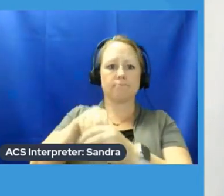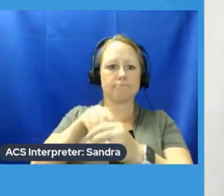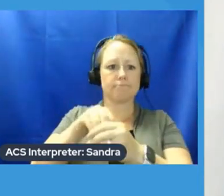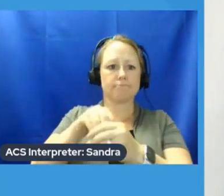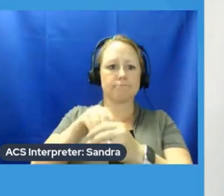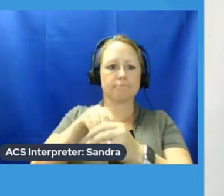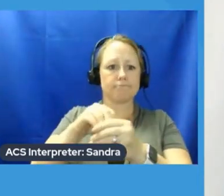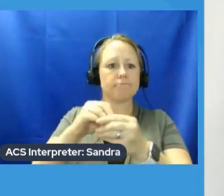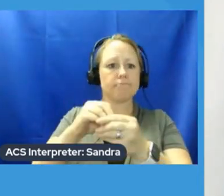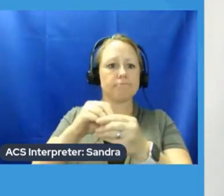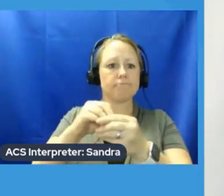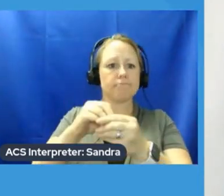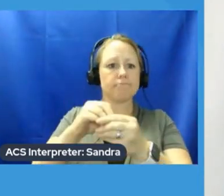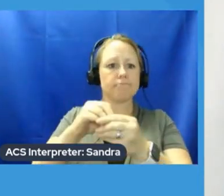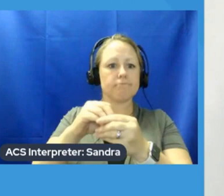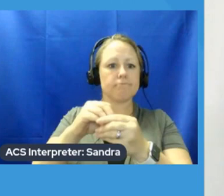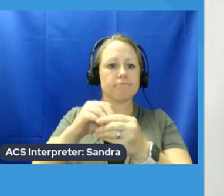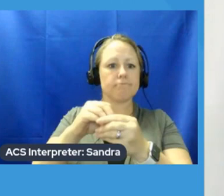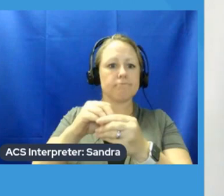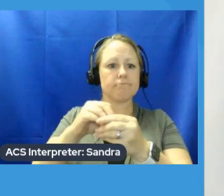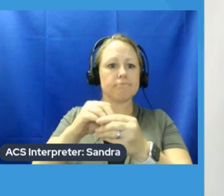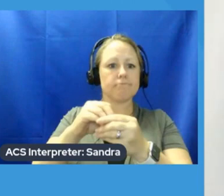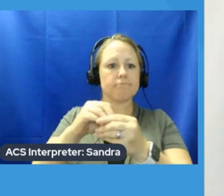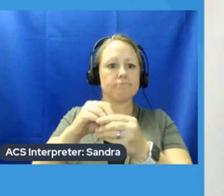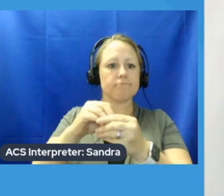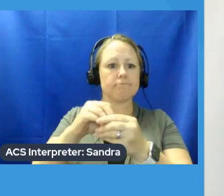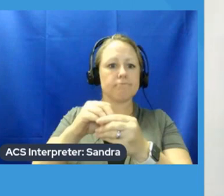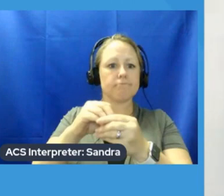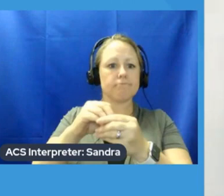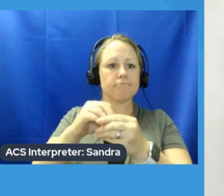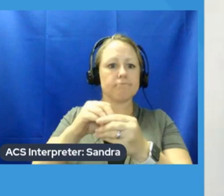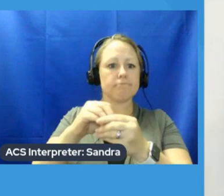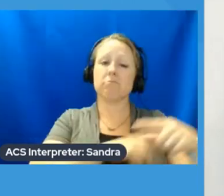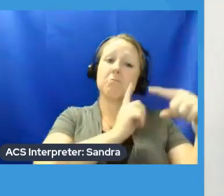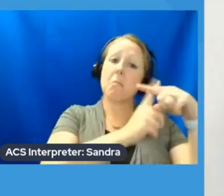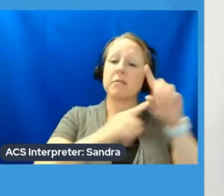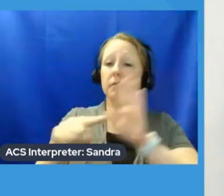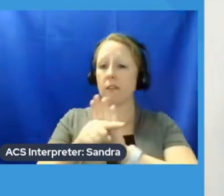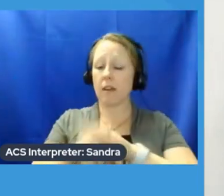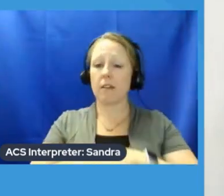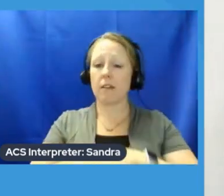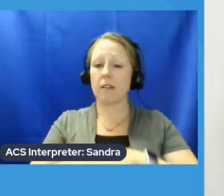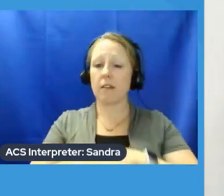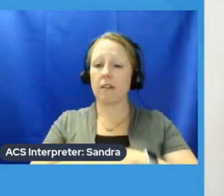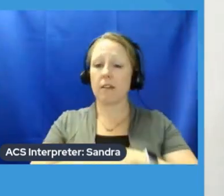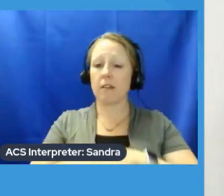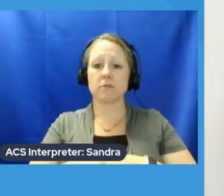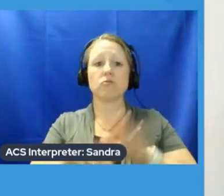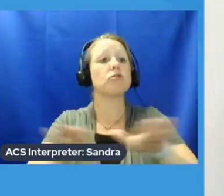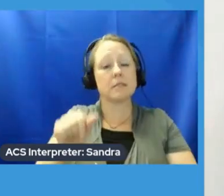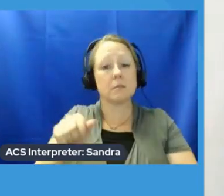and children with and without disabilities belong together as they learn and laugh and grow